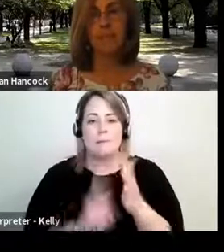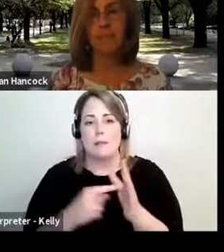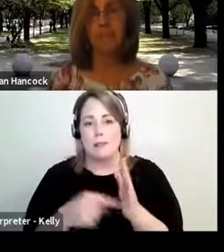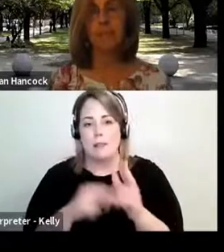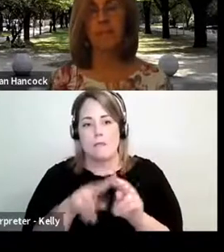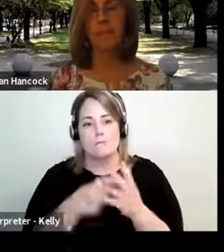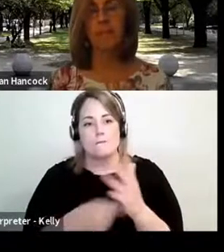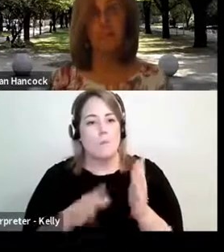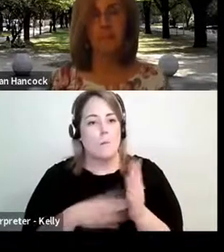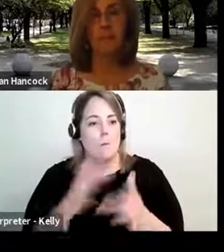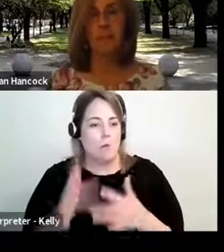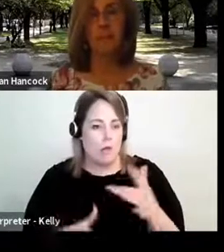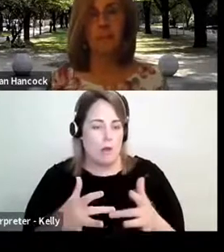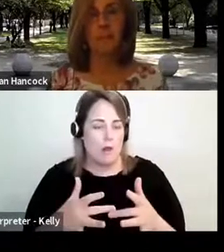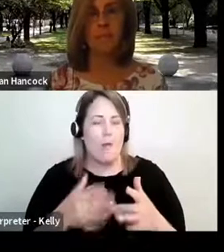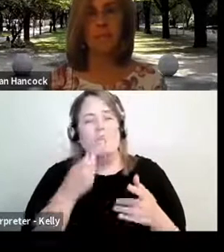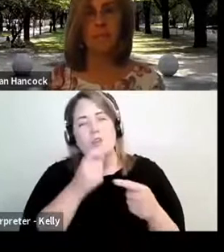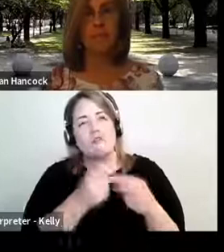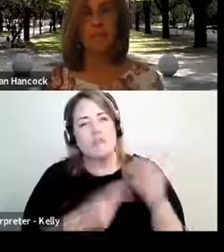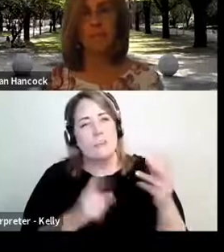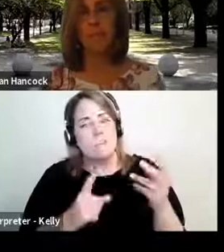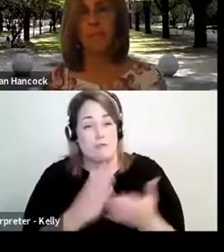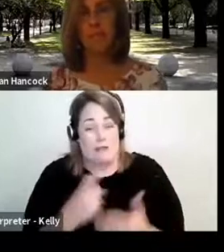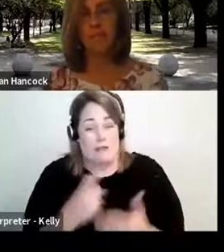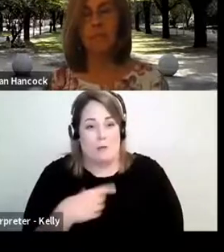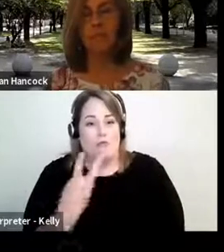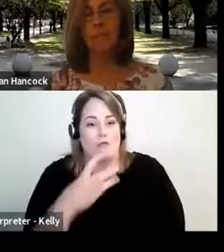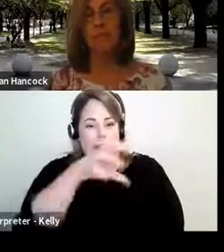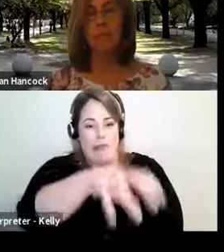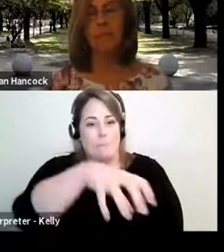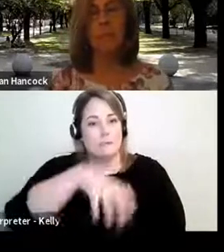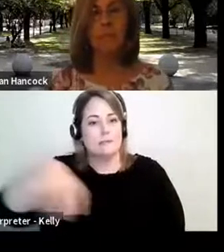few reasons, but mainly because we operate across three campuses. So organising that face-to-face,